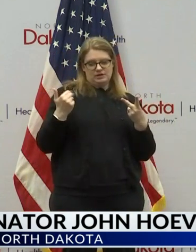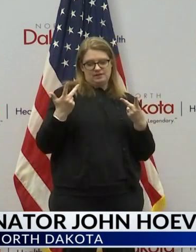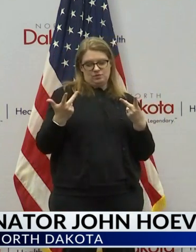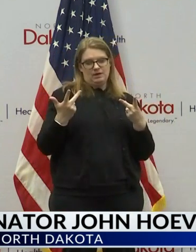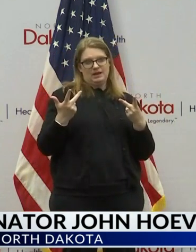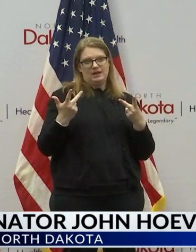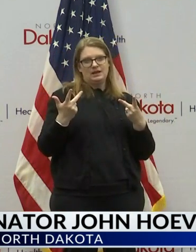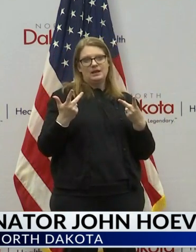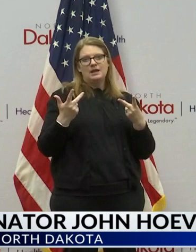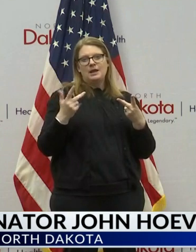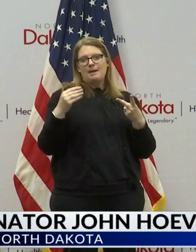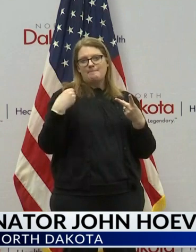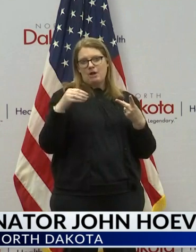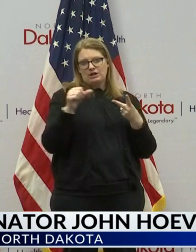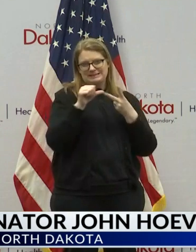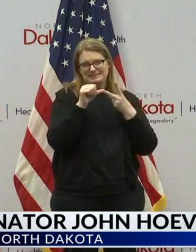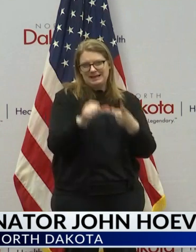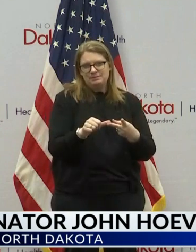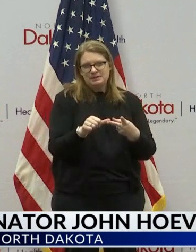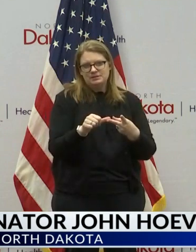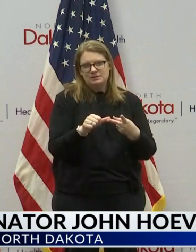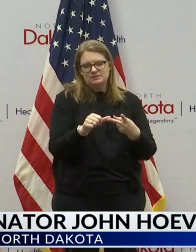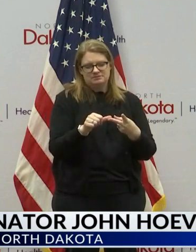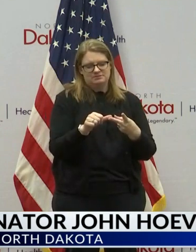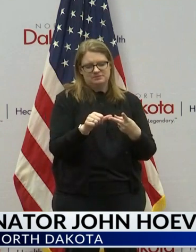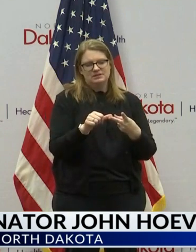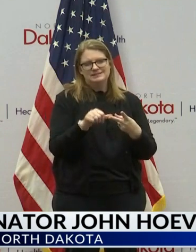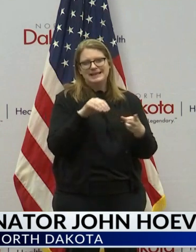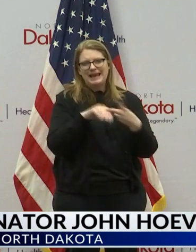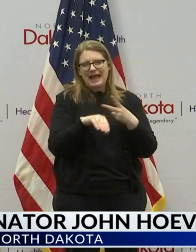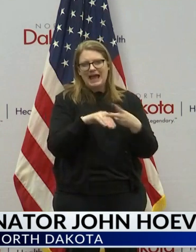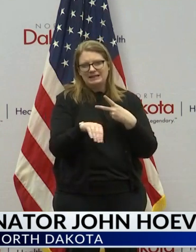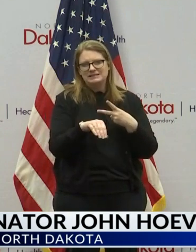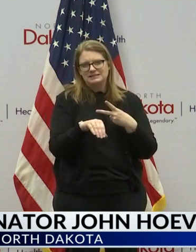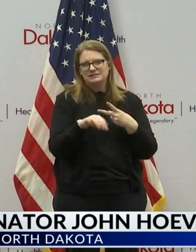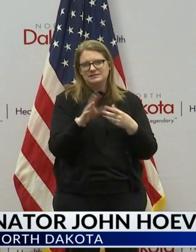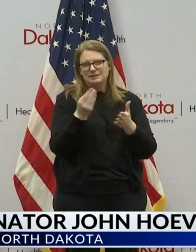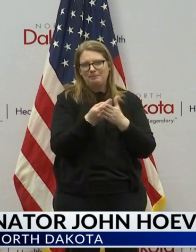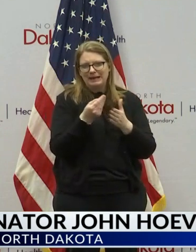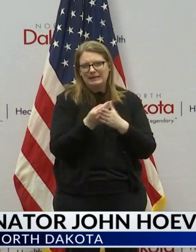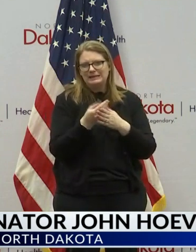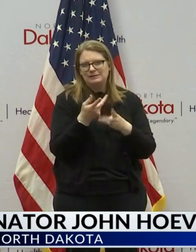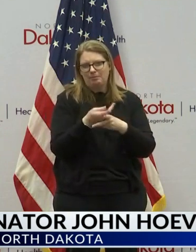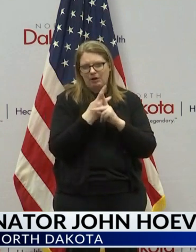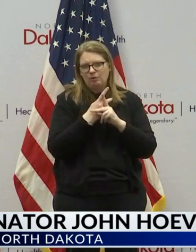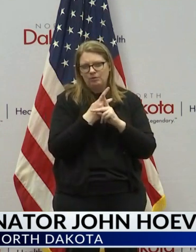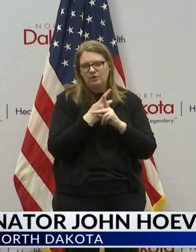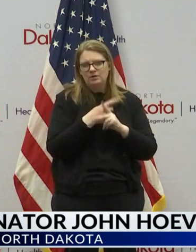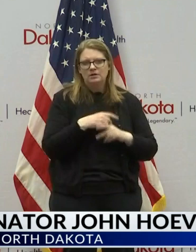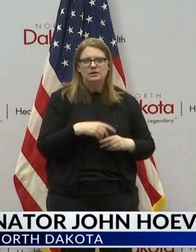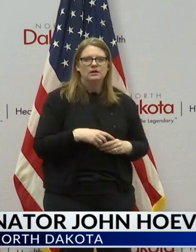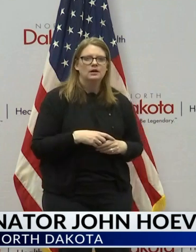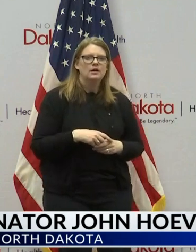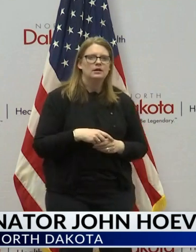FOR OUR ENERGY COMPANIES THEY CAN USE THE PPP OR THE 13-3 MARKET STABLIZATION FACILITY TO GET ACCESS TO CREDIT. THAT'S SO CRITICALLY